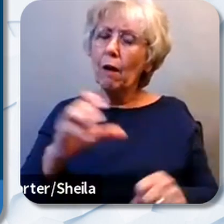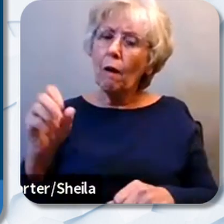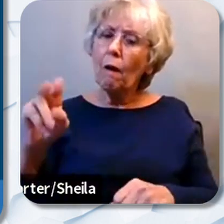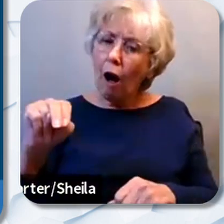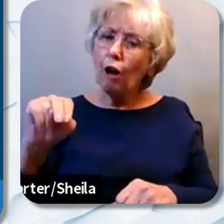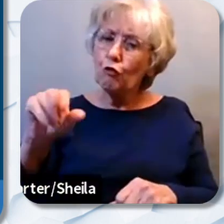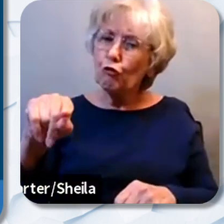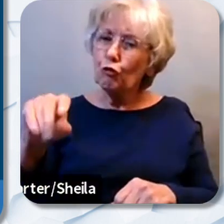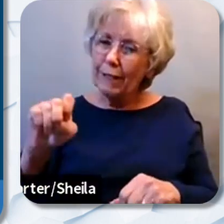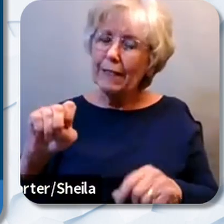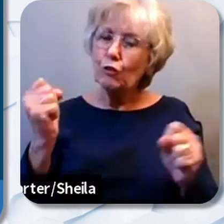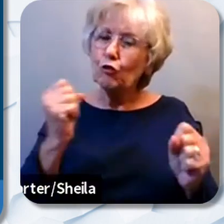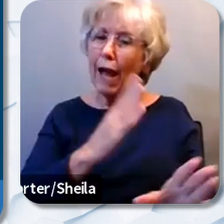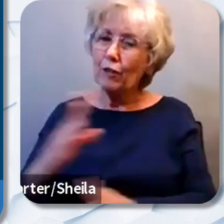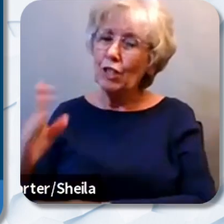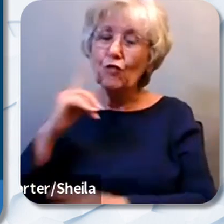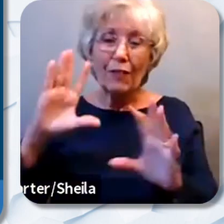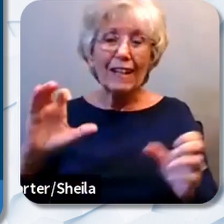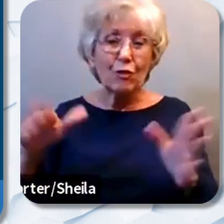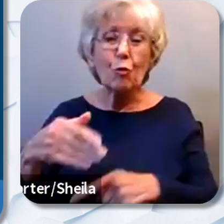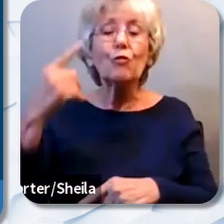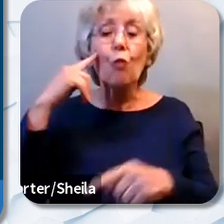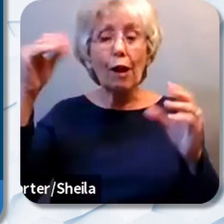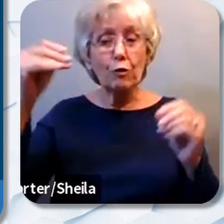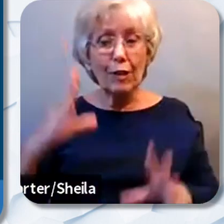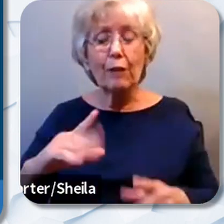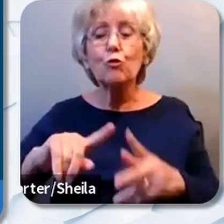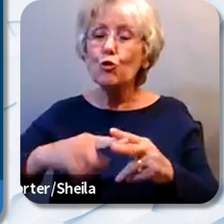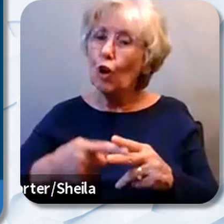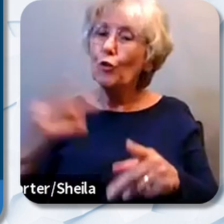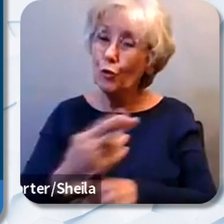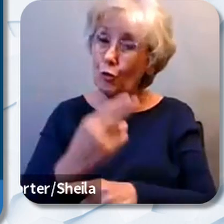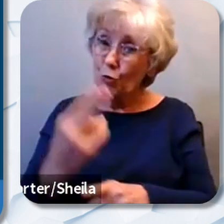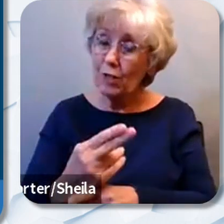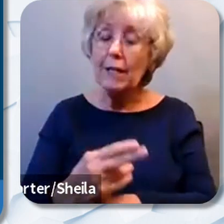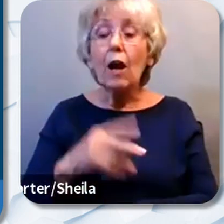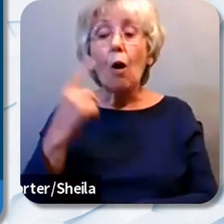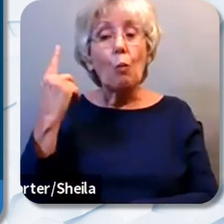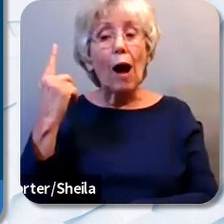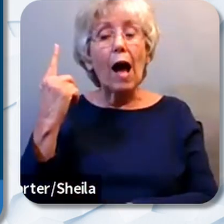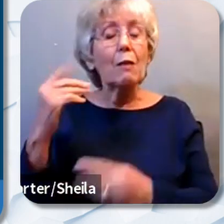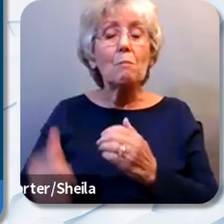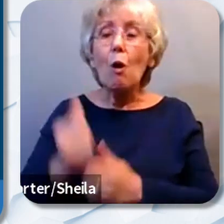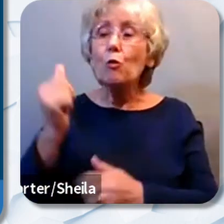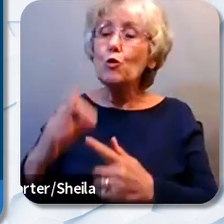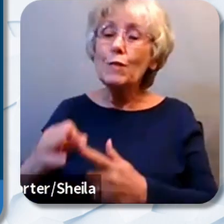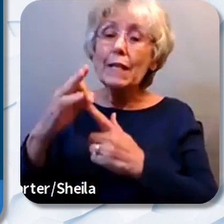strategies for educators, to implement. The piece that was unique is we implemented all the way into